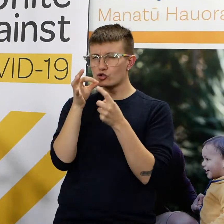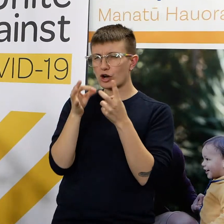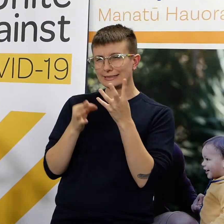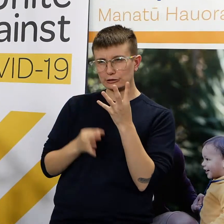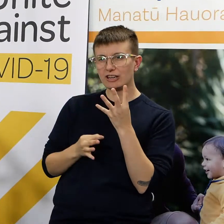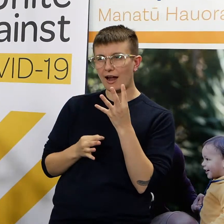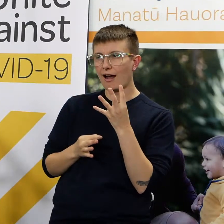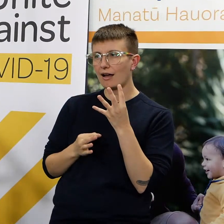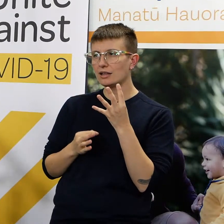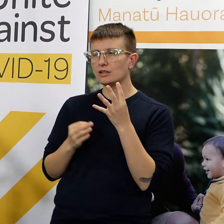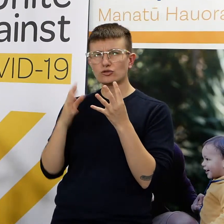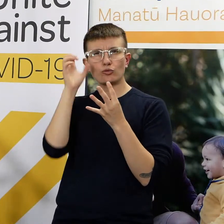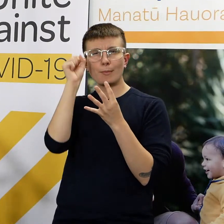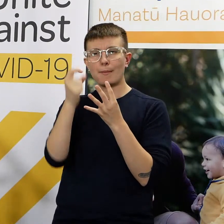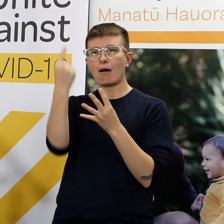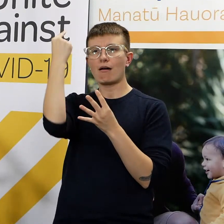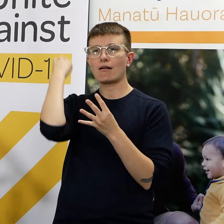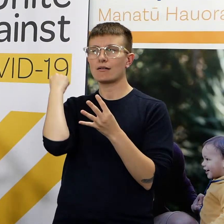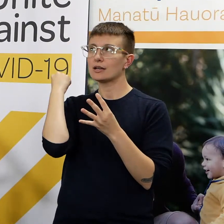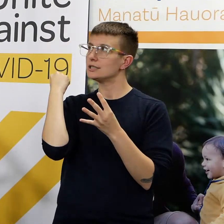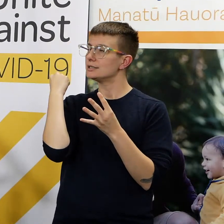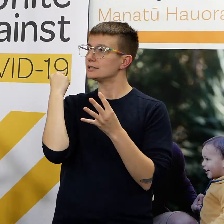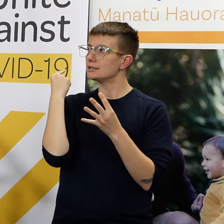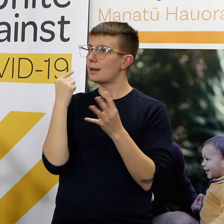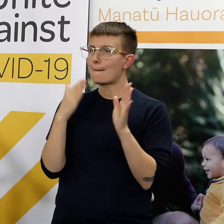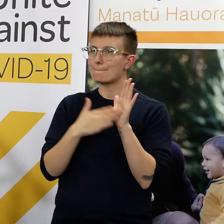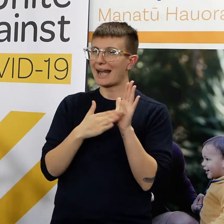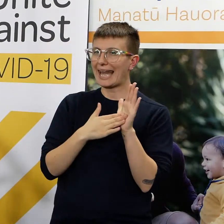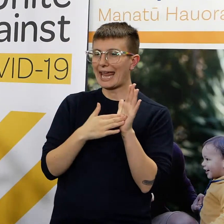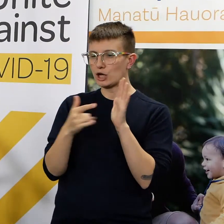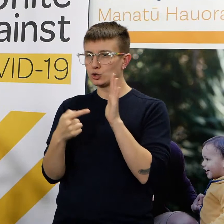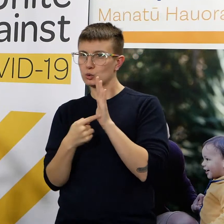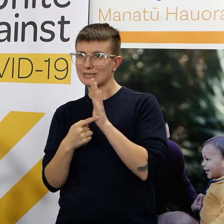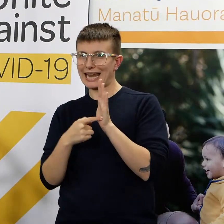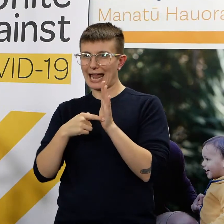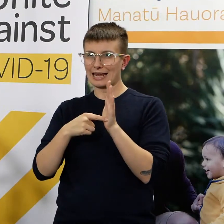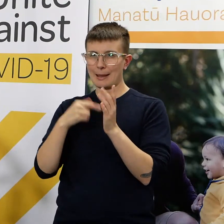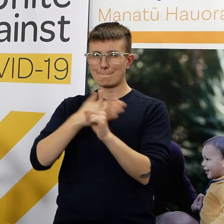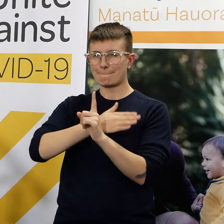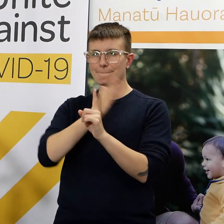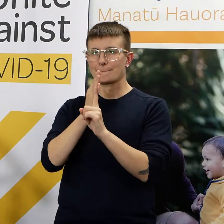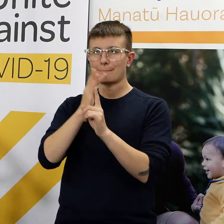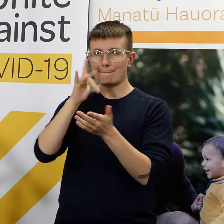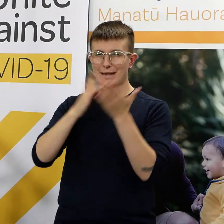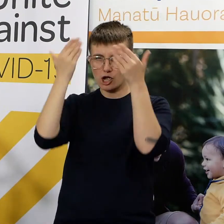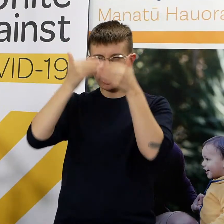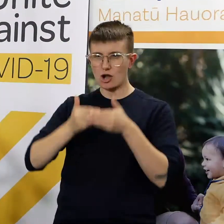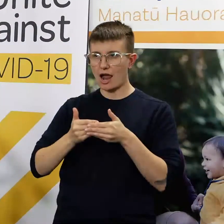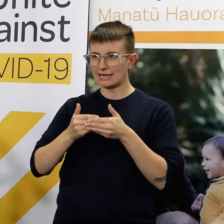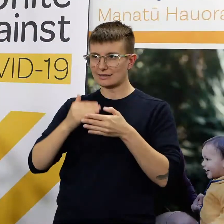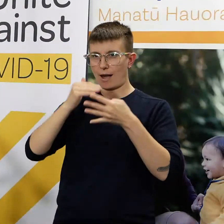into effect at midnight last between Monday and Tuesday compassionate exemptions are not granted